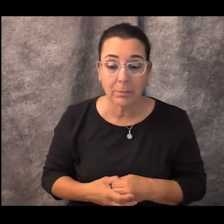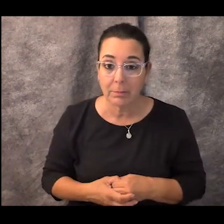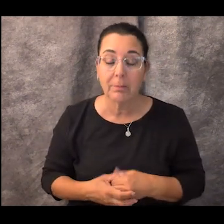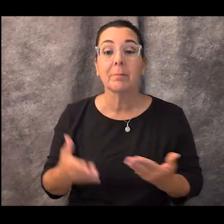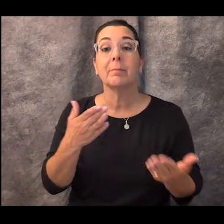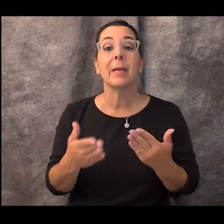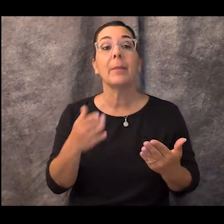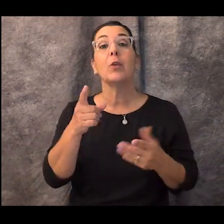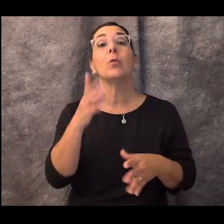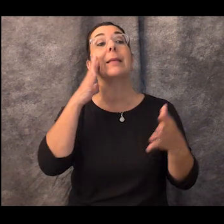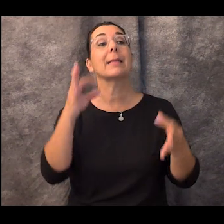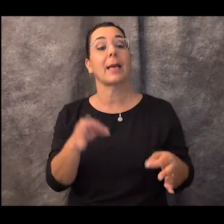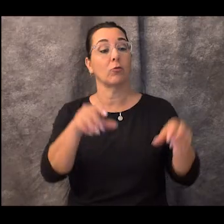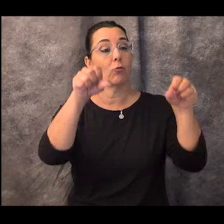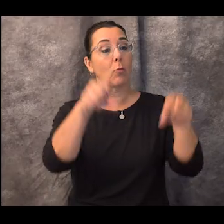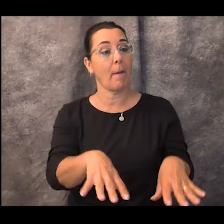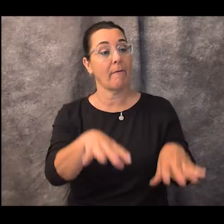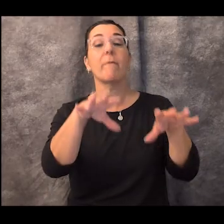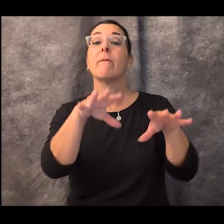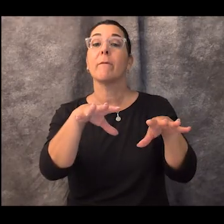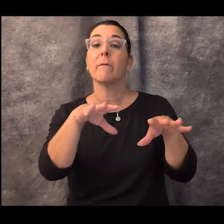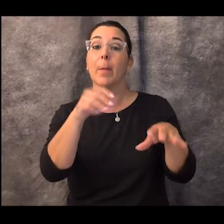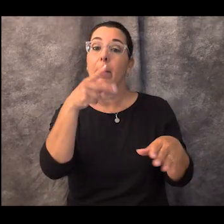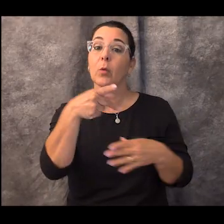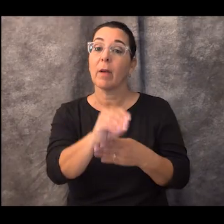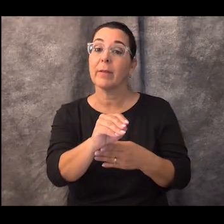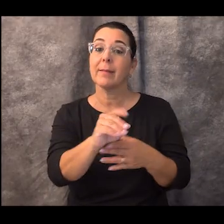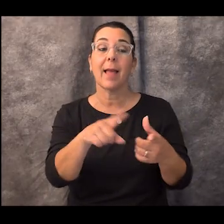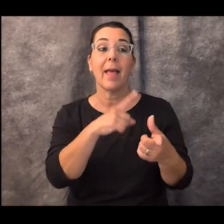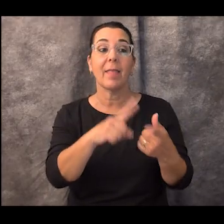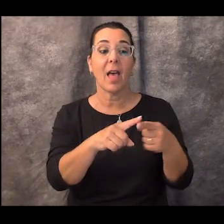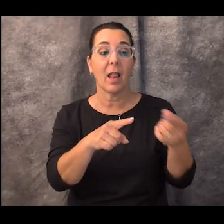and it doesn't get postmarked right away, there's a chance it couldn't be counted. So I think if you make your plan